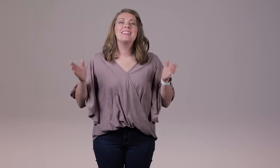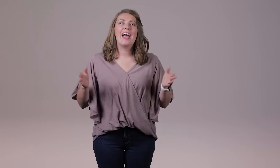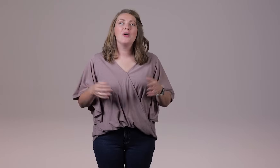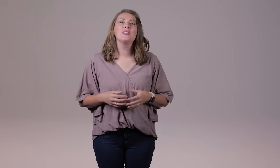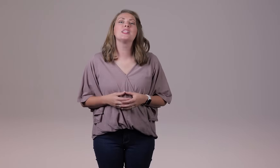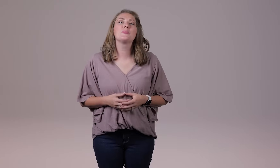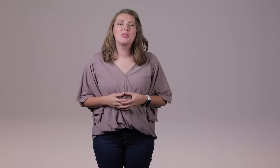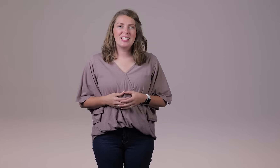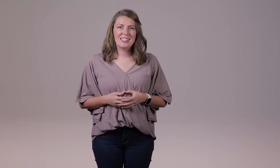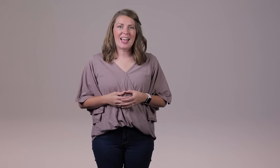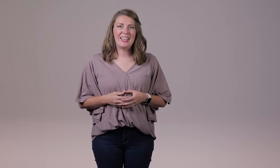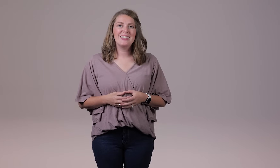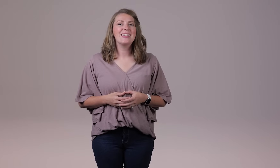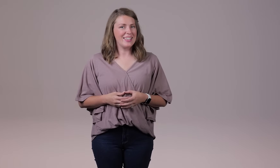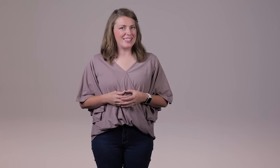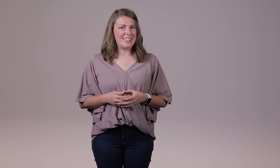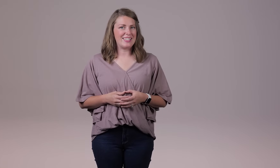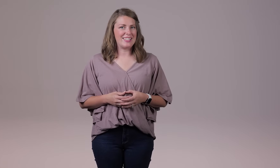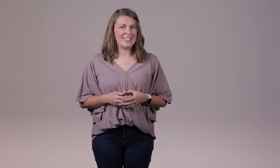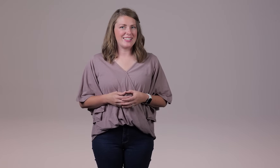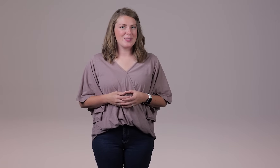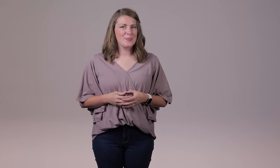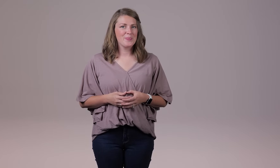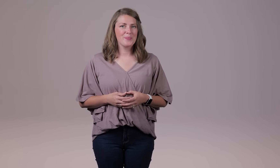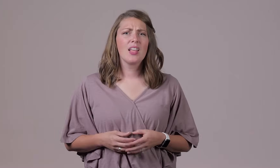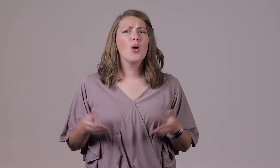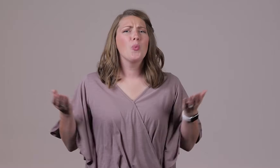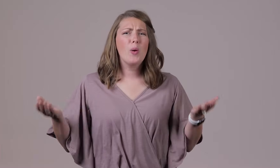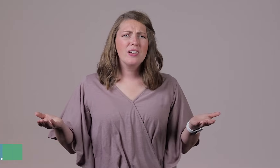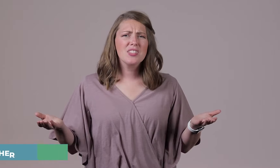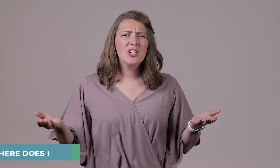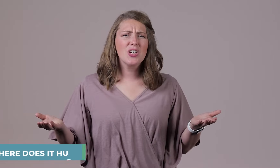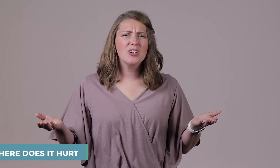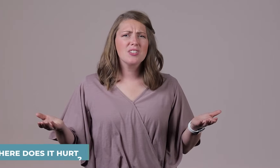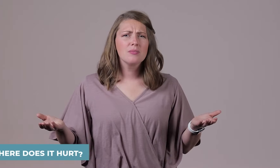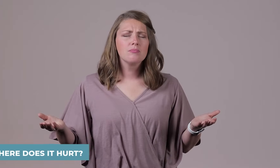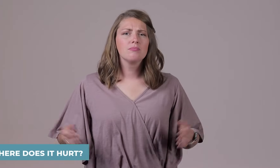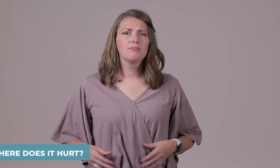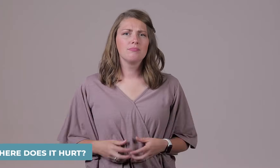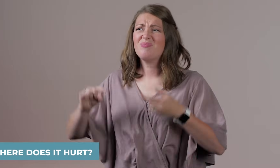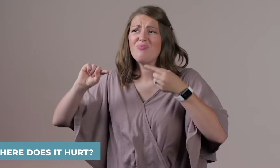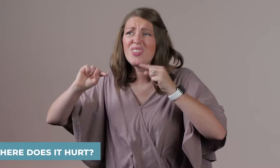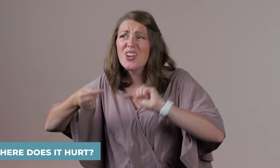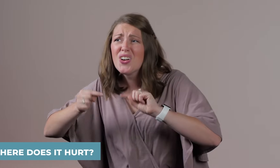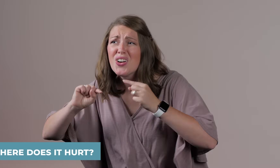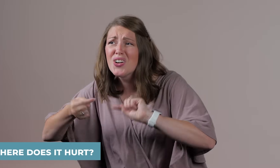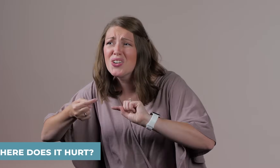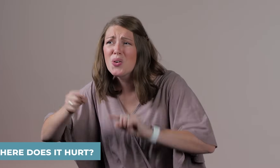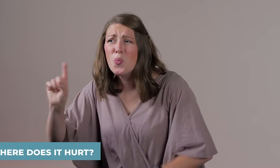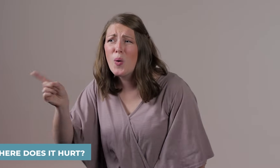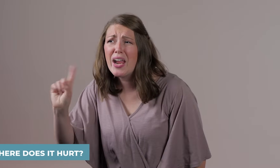Now let's put these signs into sentences. Where does it hurt? 'Hurt where?'